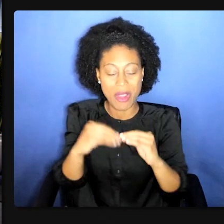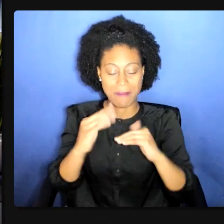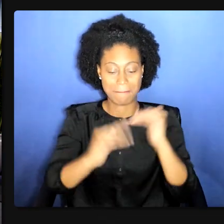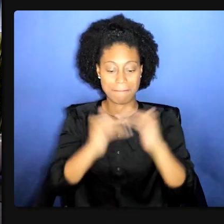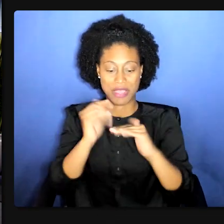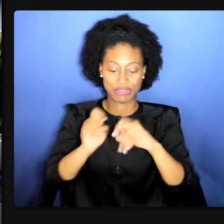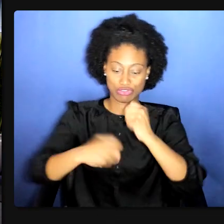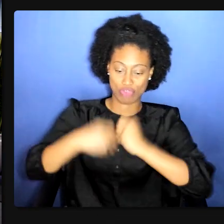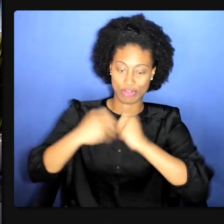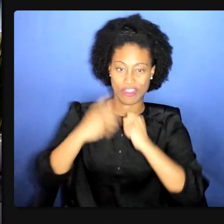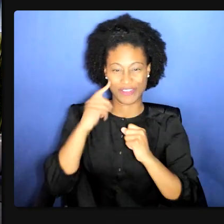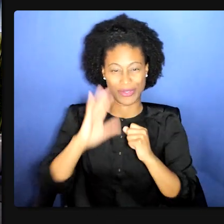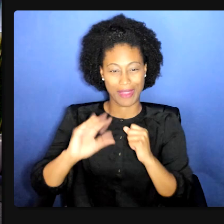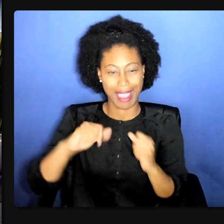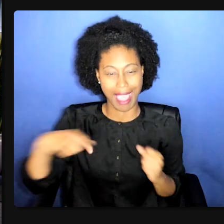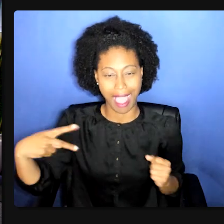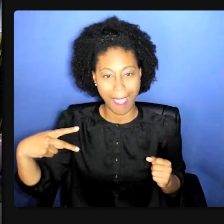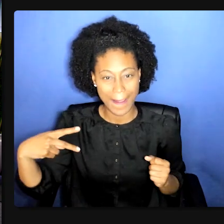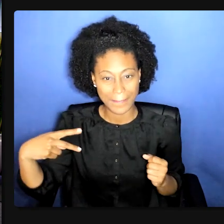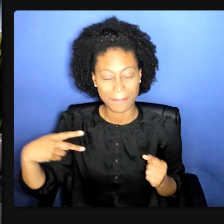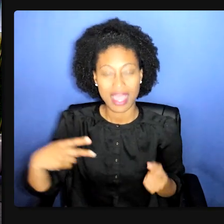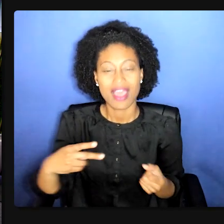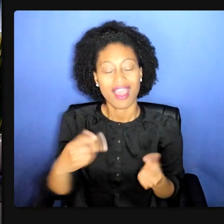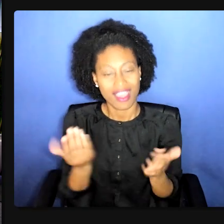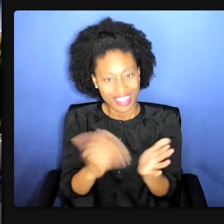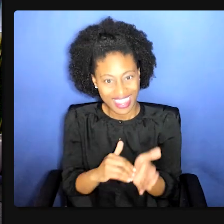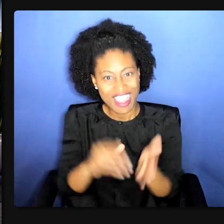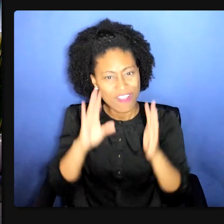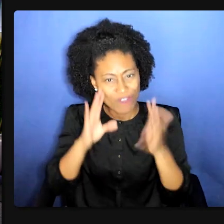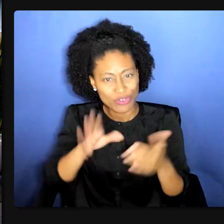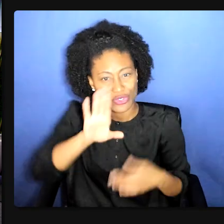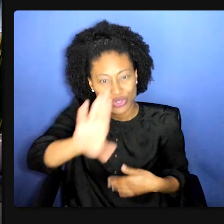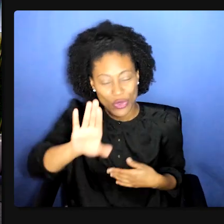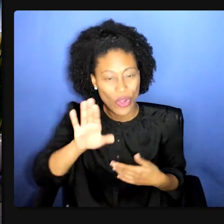that structure around your app so so again you can focus on what makes your experience you know